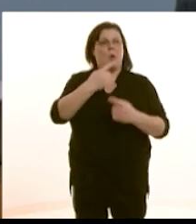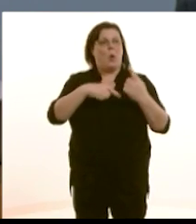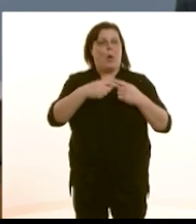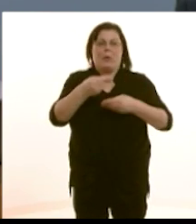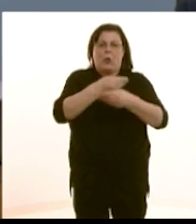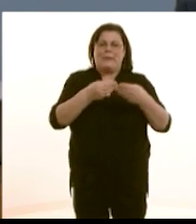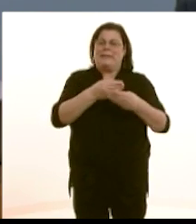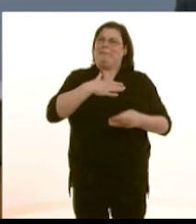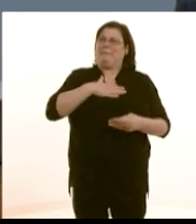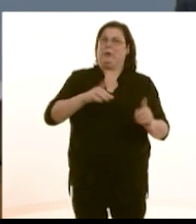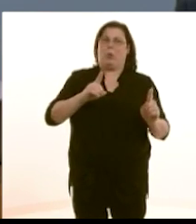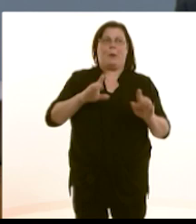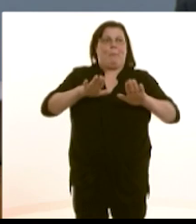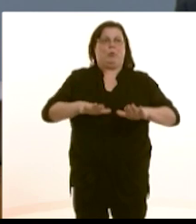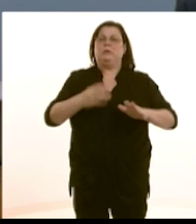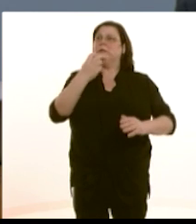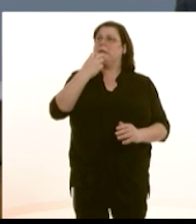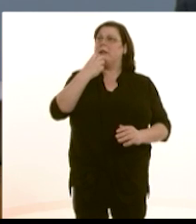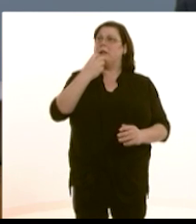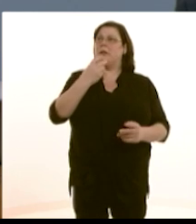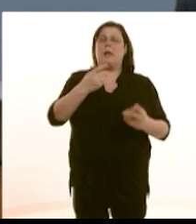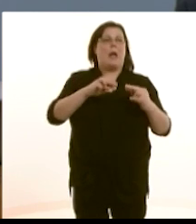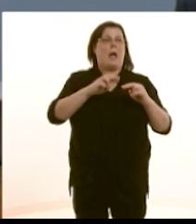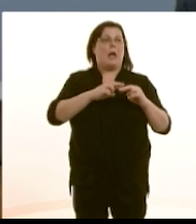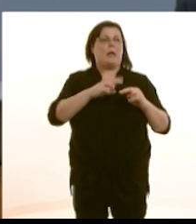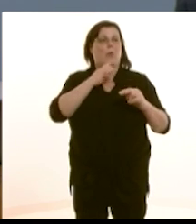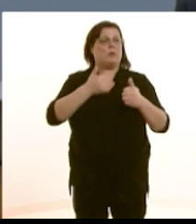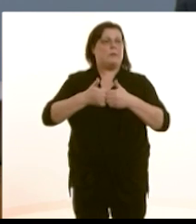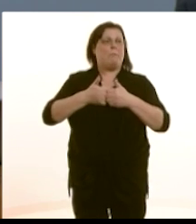shoulder to shoulder with anyone who wanted to argue the case to make sure that we do